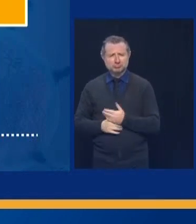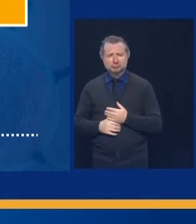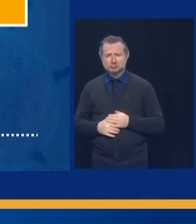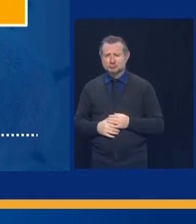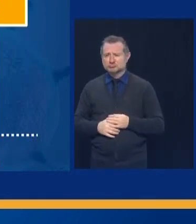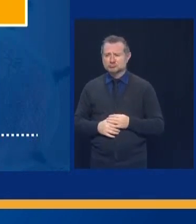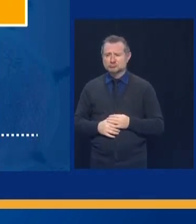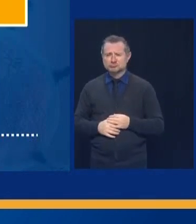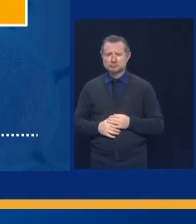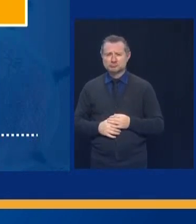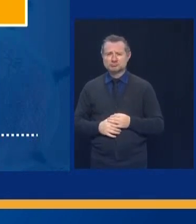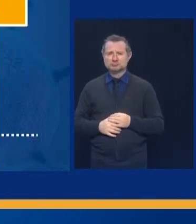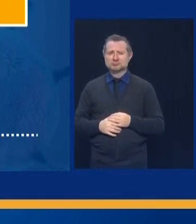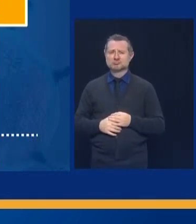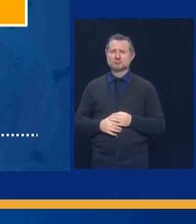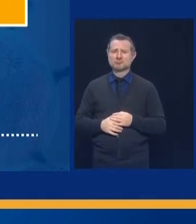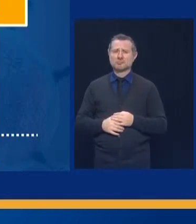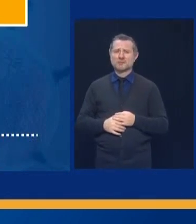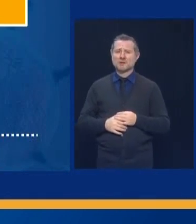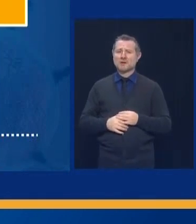THEY CAN'T CONTROL? OTHER COUNTRIES, THEY CAN